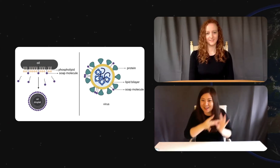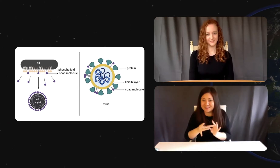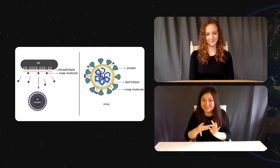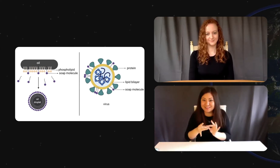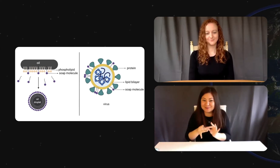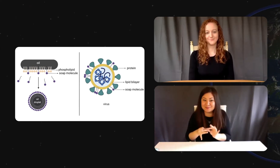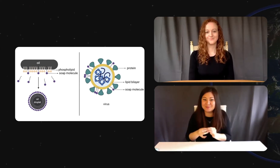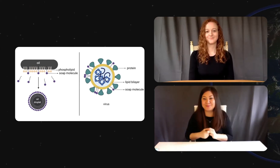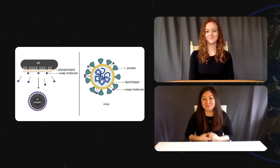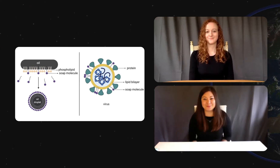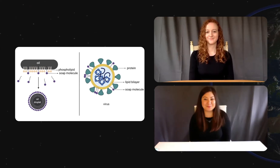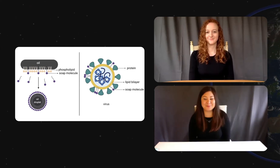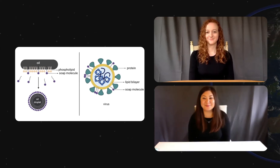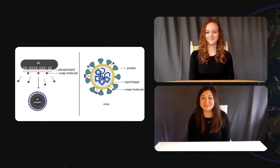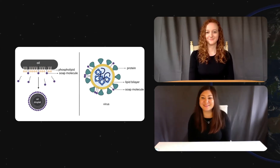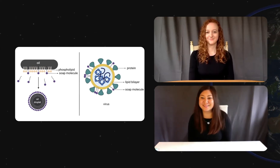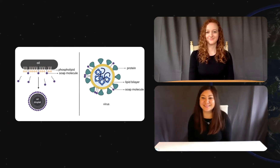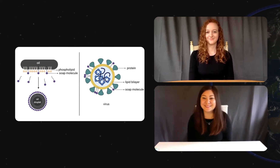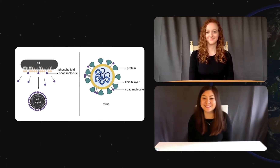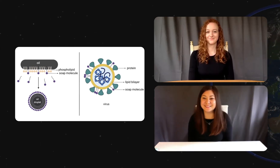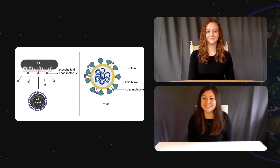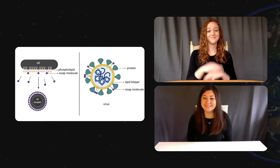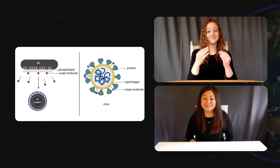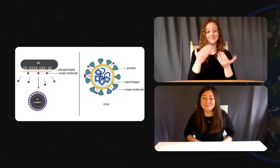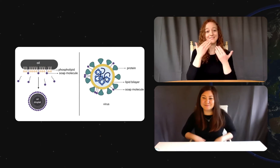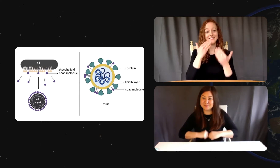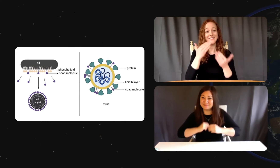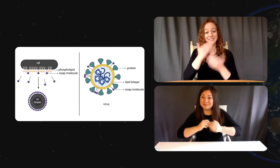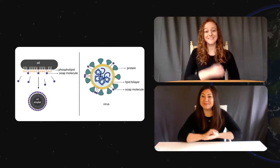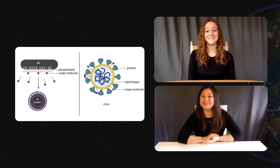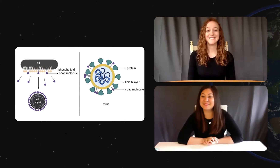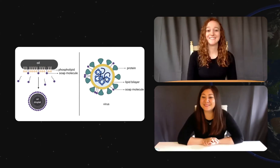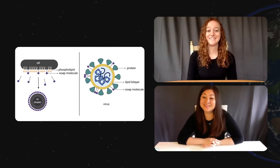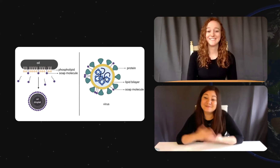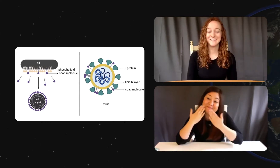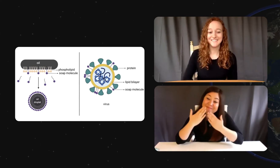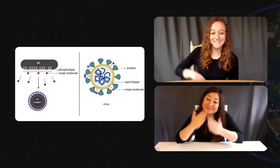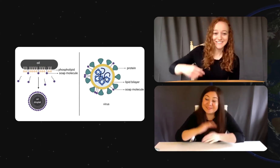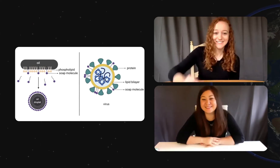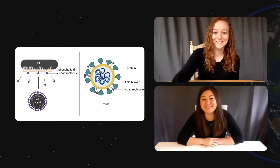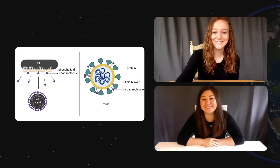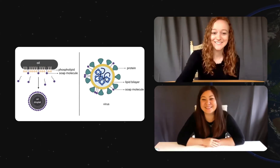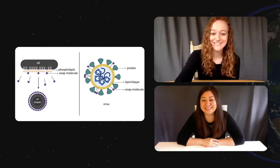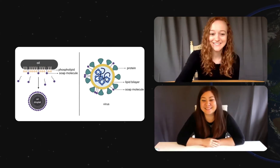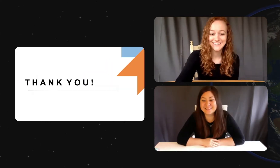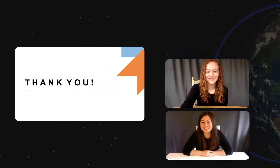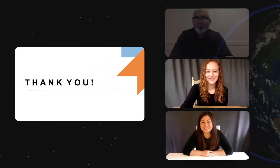We're all connected in that sense.